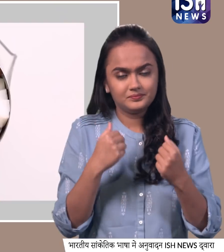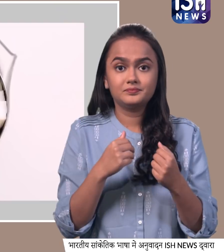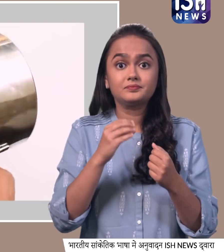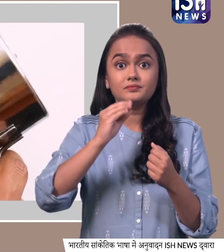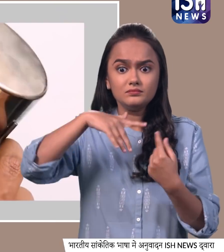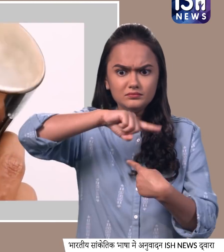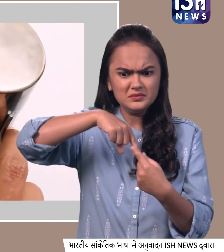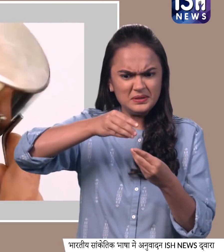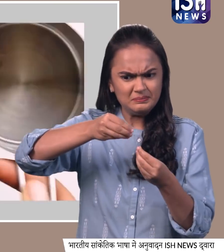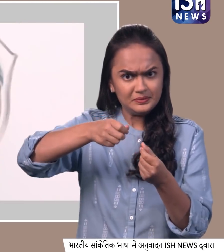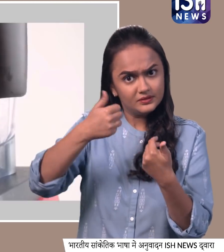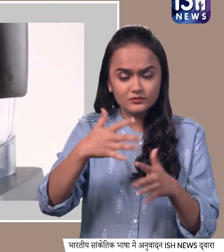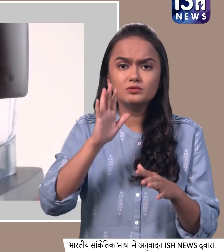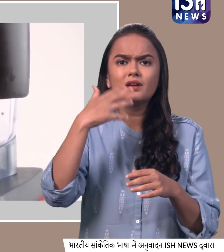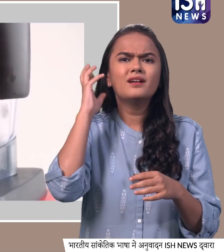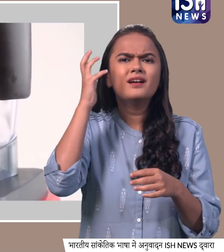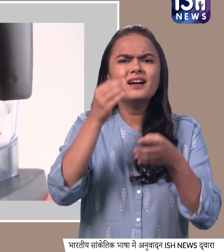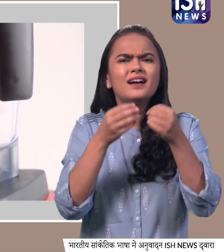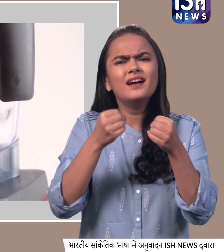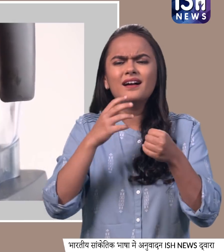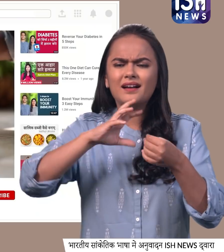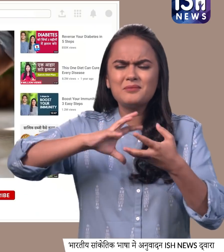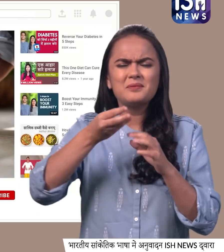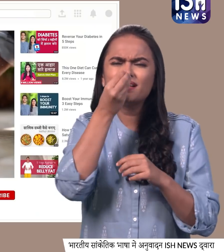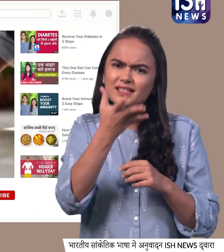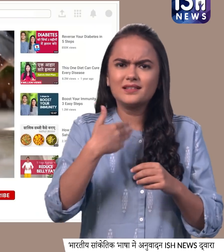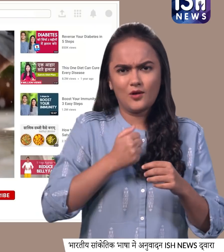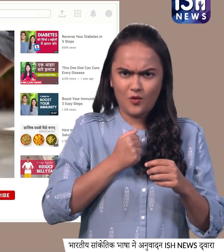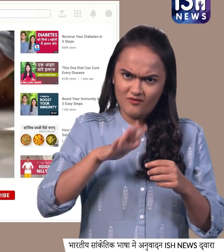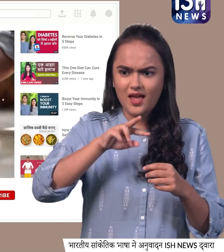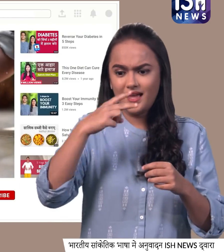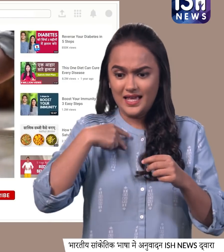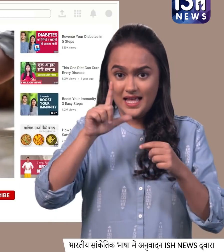Coconut milk is really easy to make We have even made a special video on it on our channel